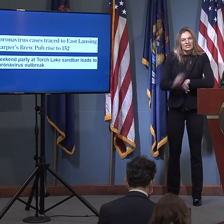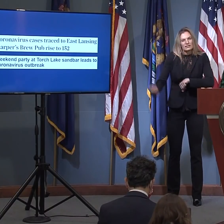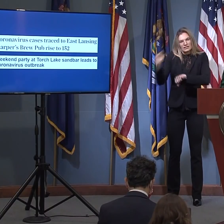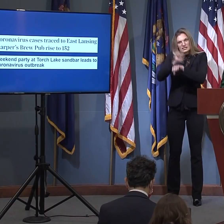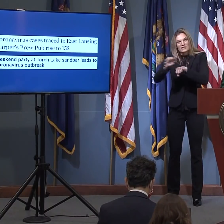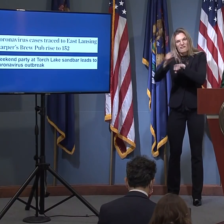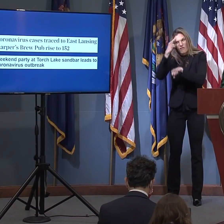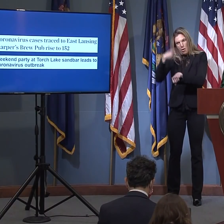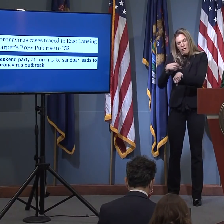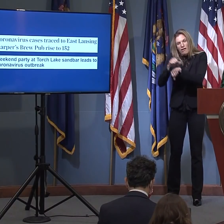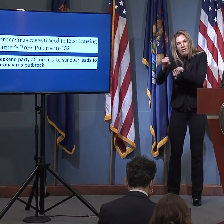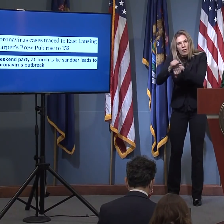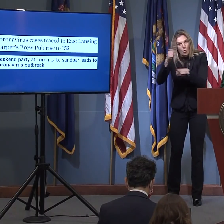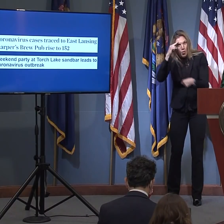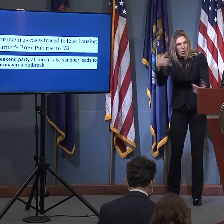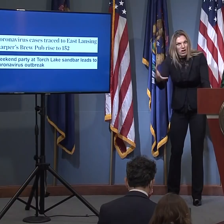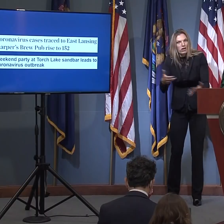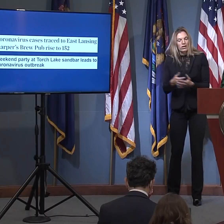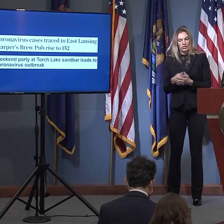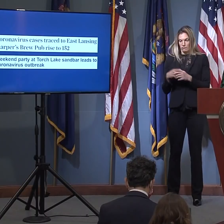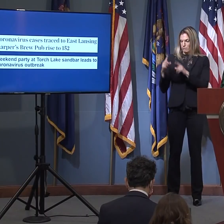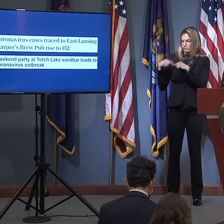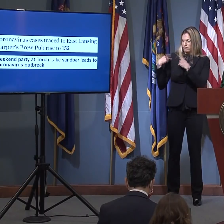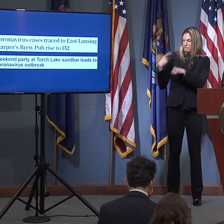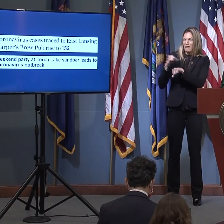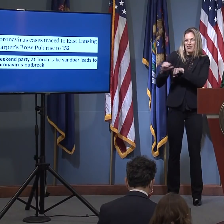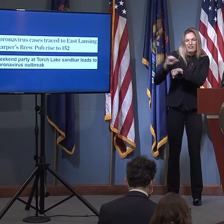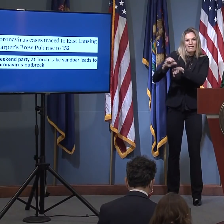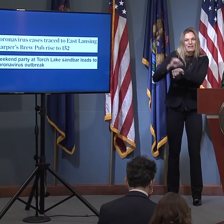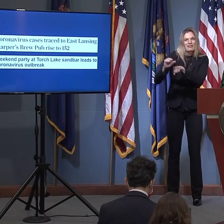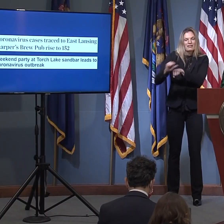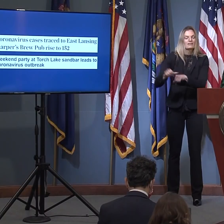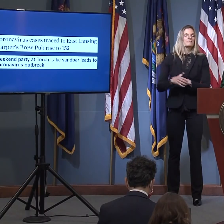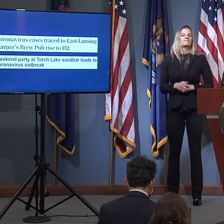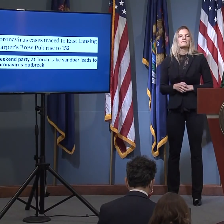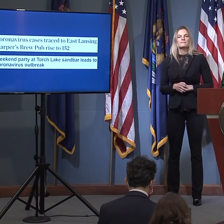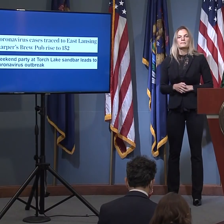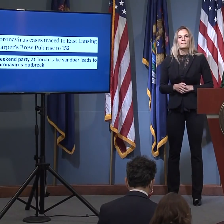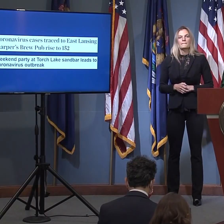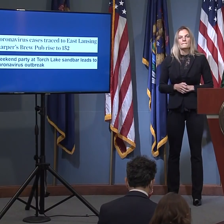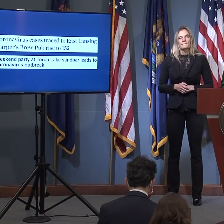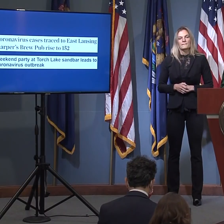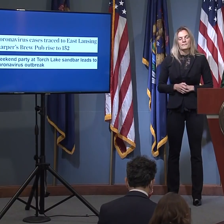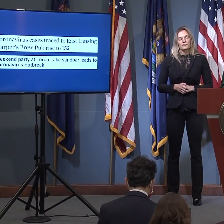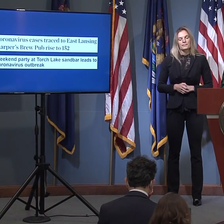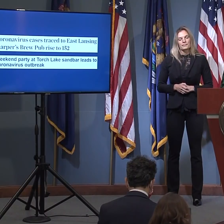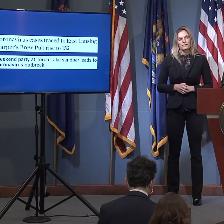HERE. I AM WORKING AROUND THE CLOCK TO ENSURE THAT THE HARD WORK WE